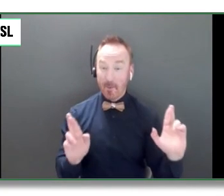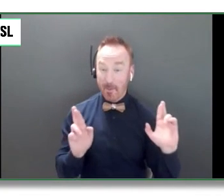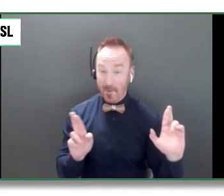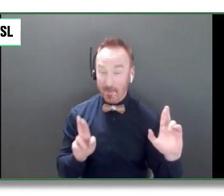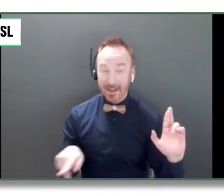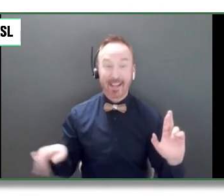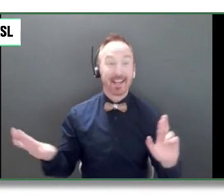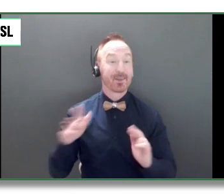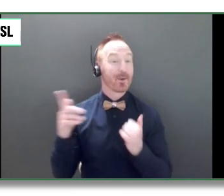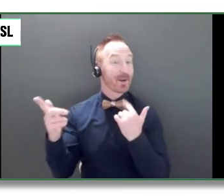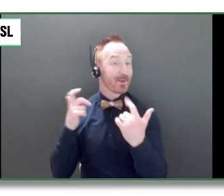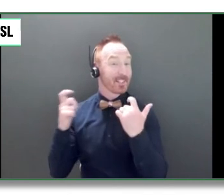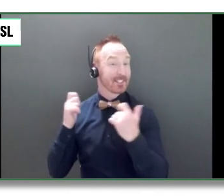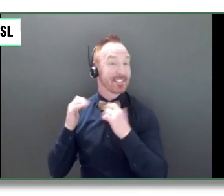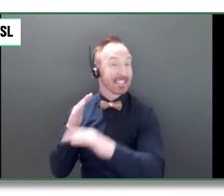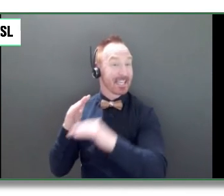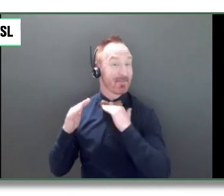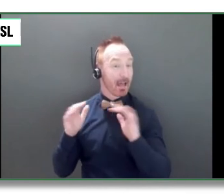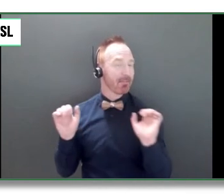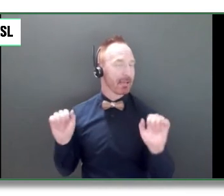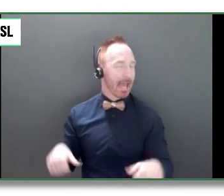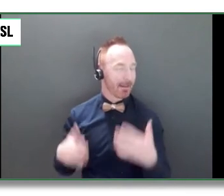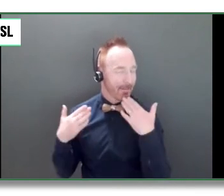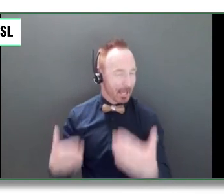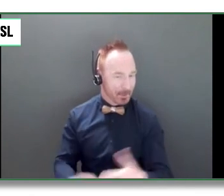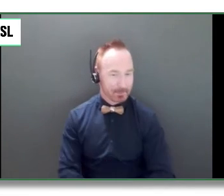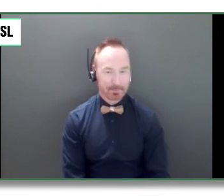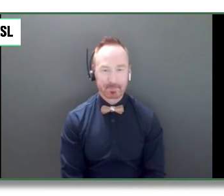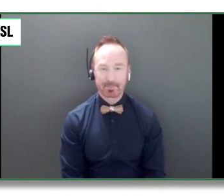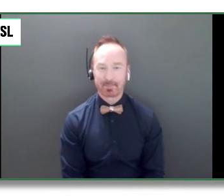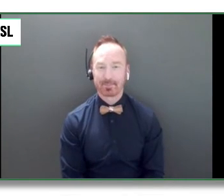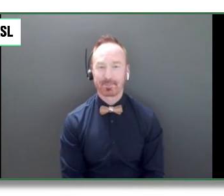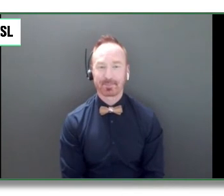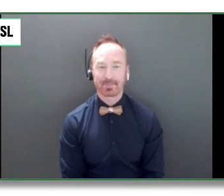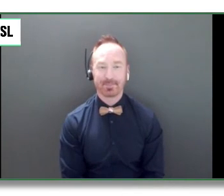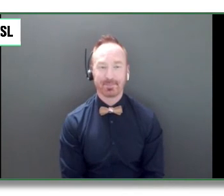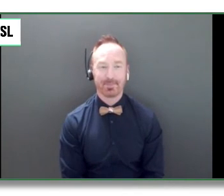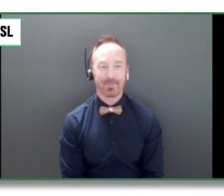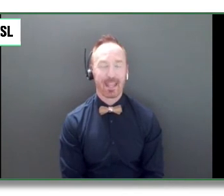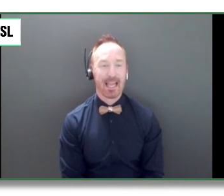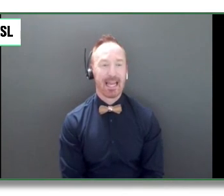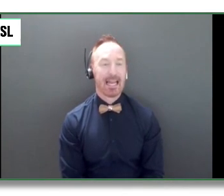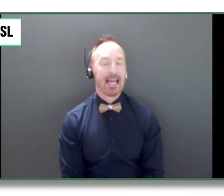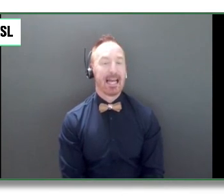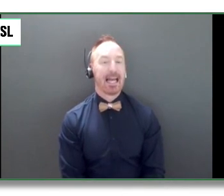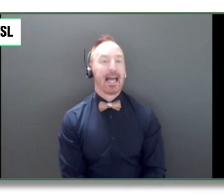emailed. So thank you. Thank you so much Julie.